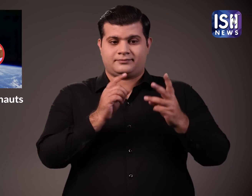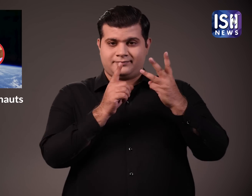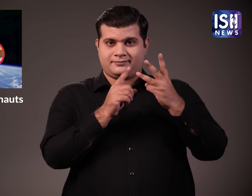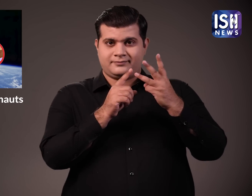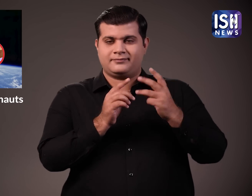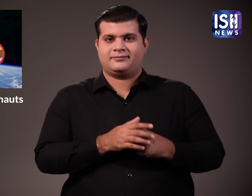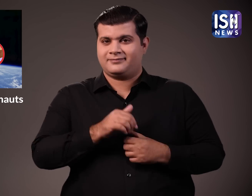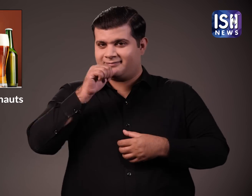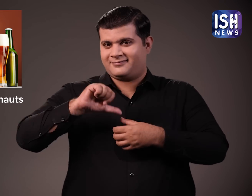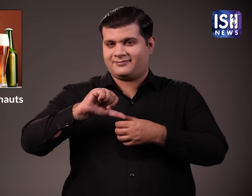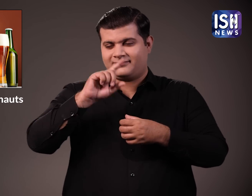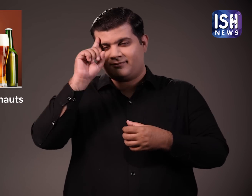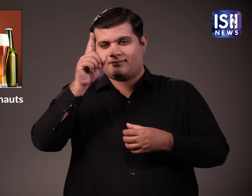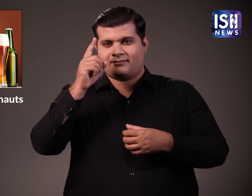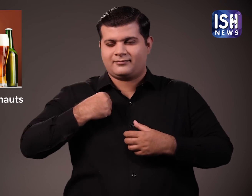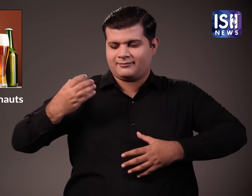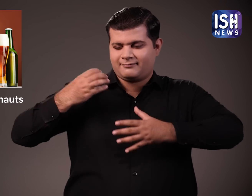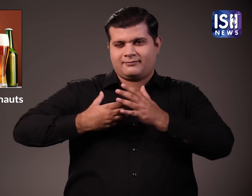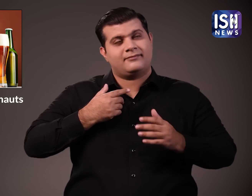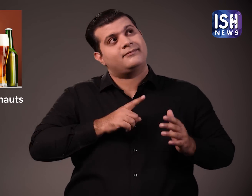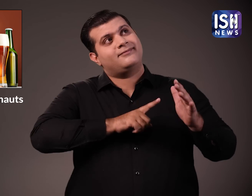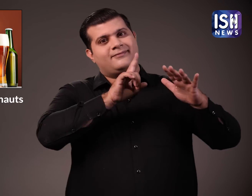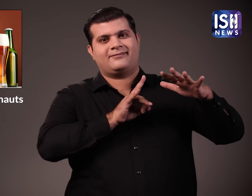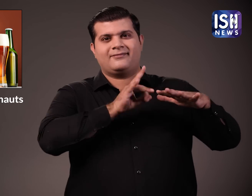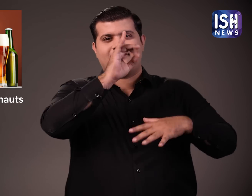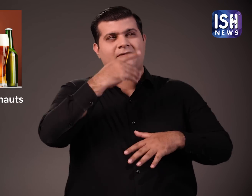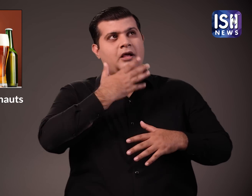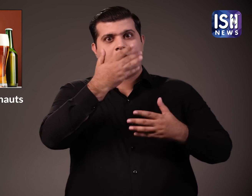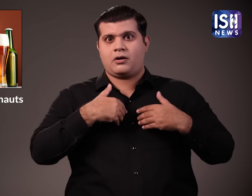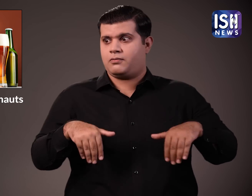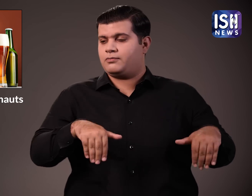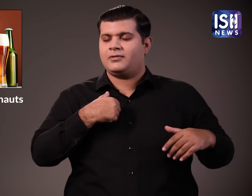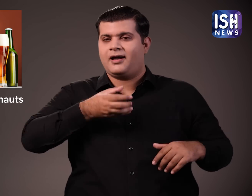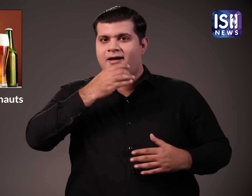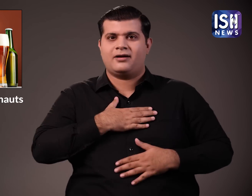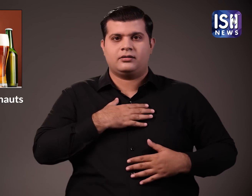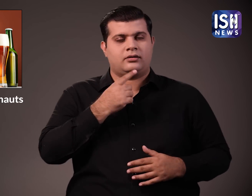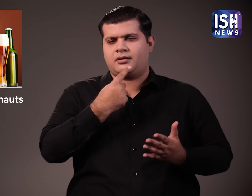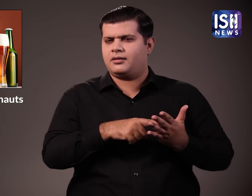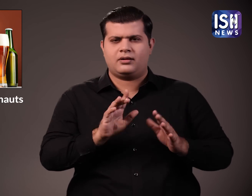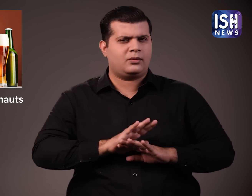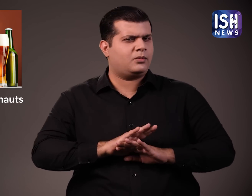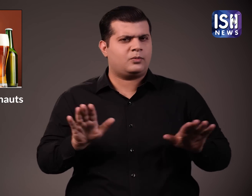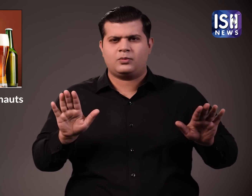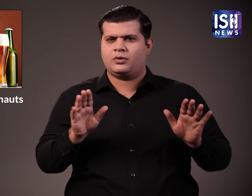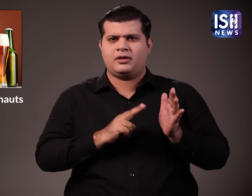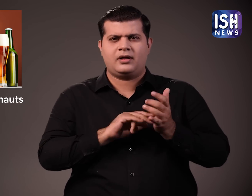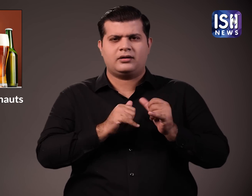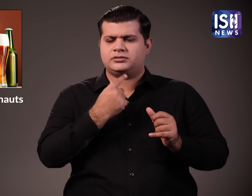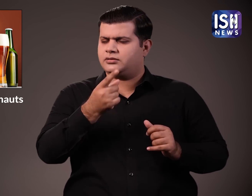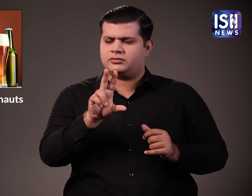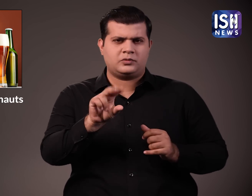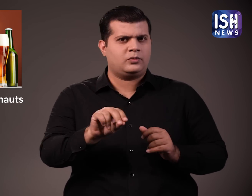3. Drinking alcohol in space is not allowed according to NASA regulations.